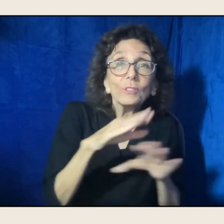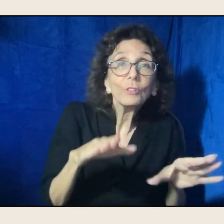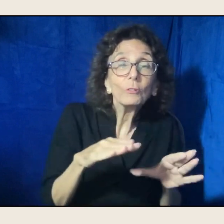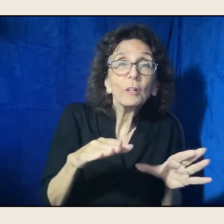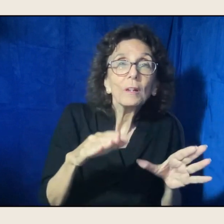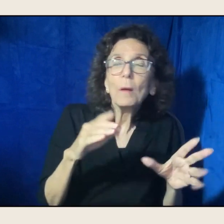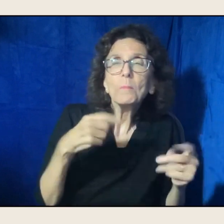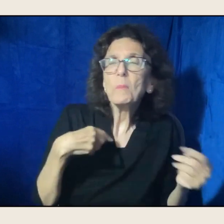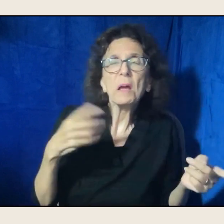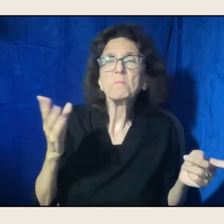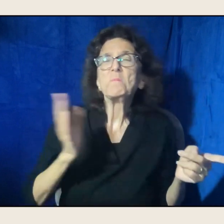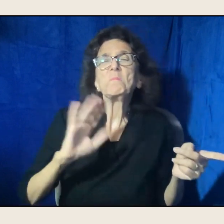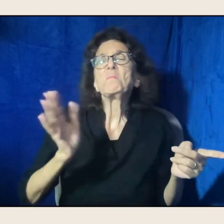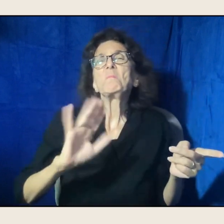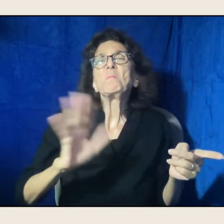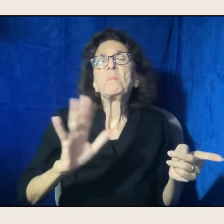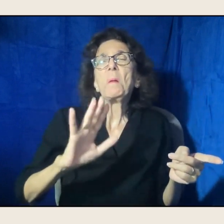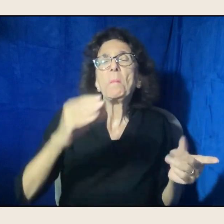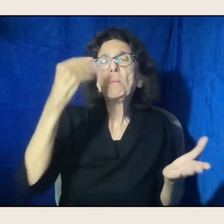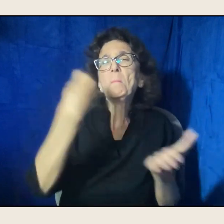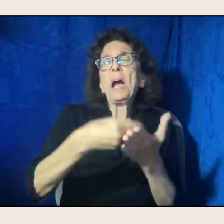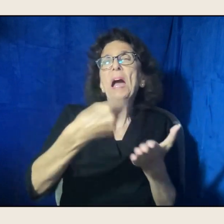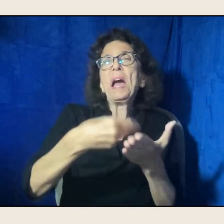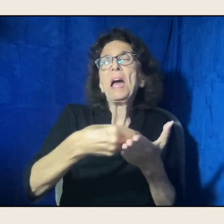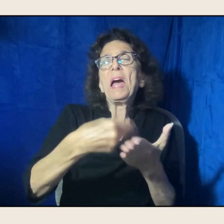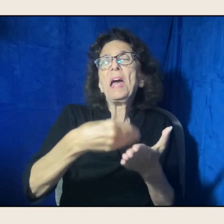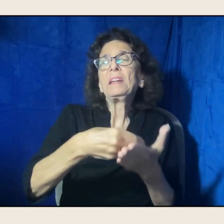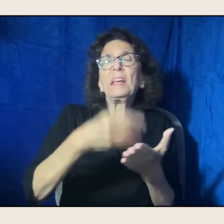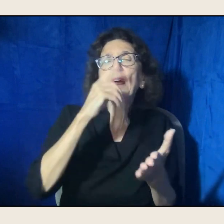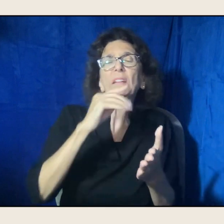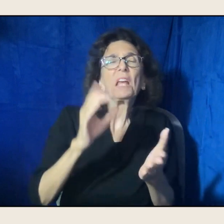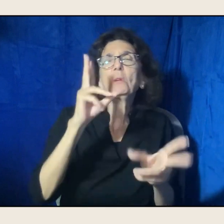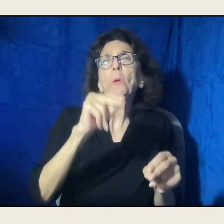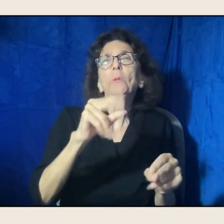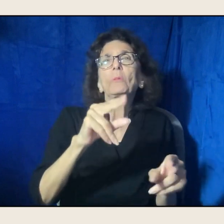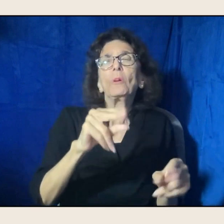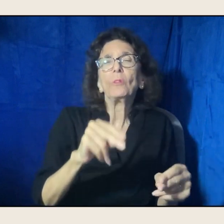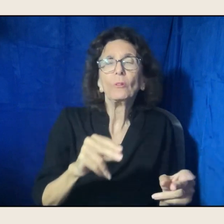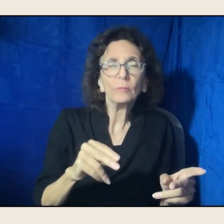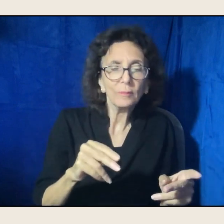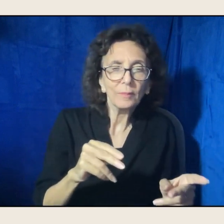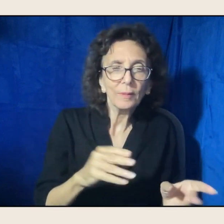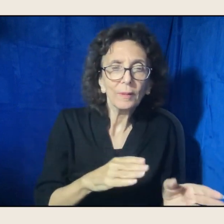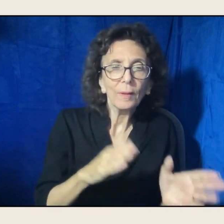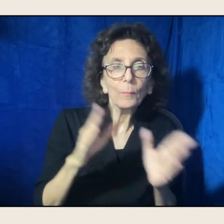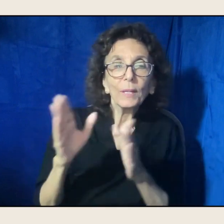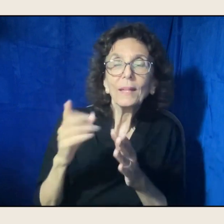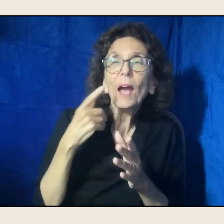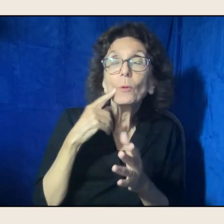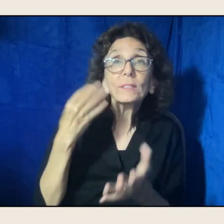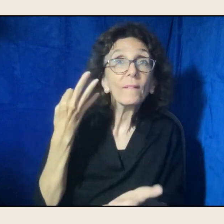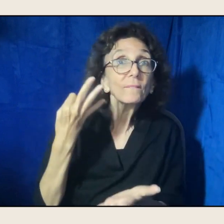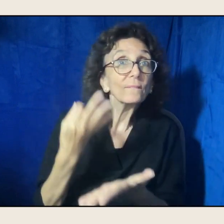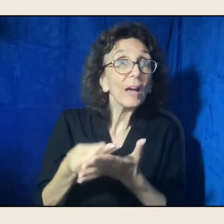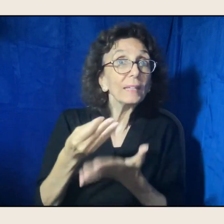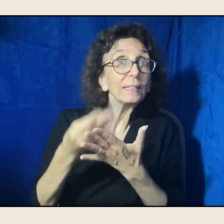So that's where the Fundred project. It was Paydirt, but now it's Fundred. And I thought, perhaps, what if